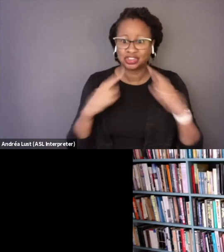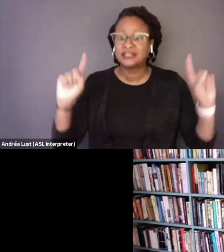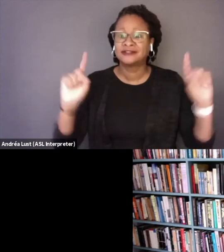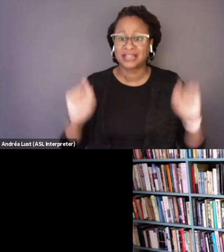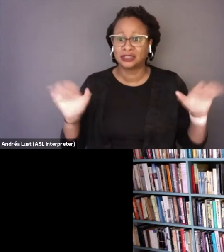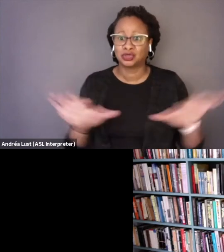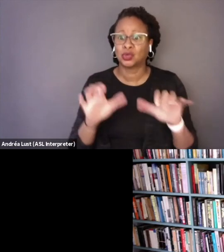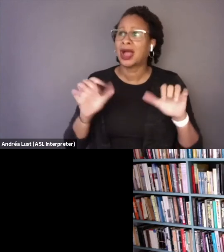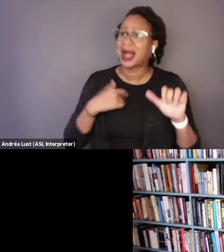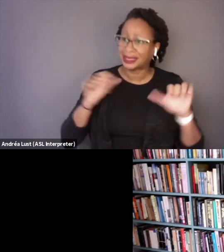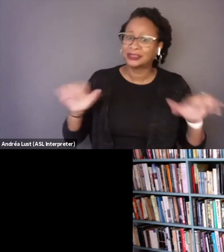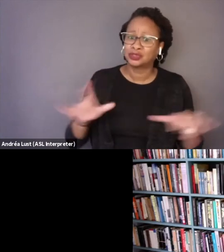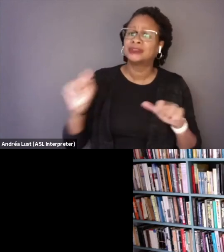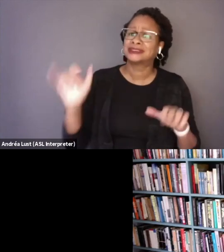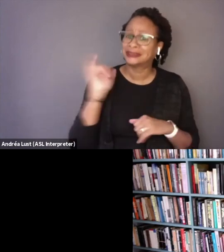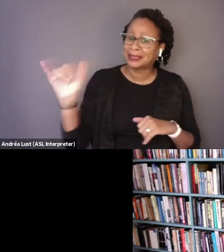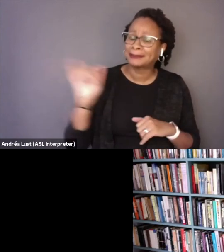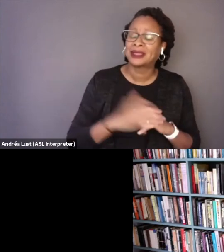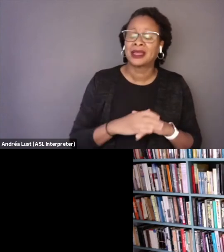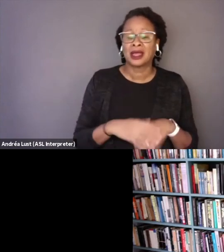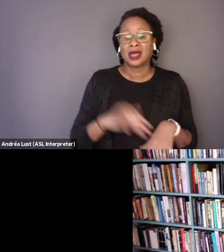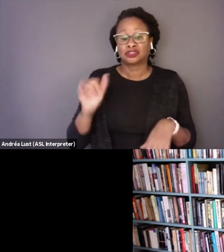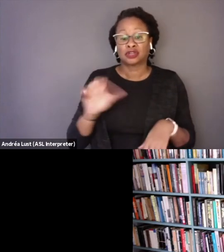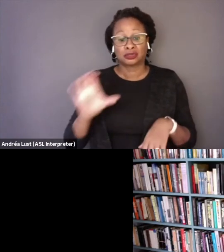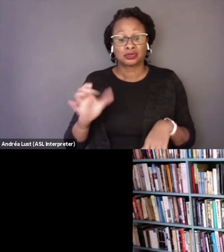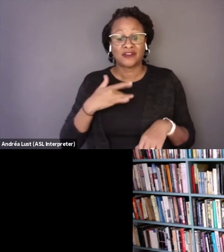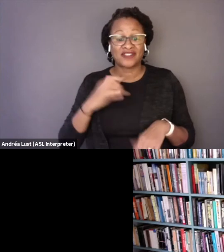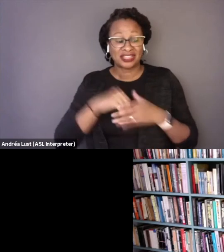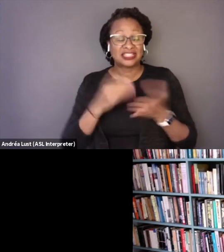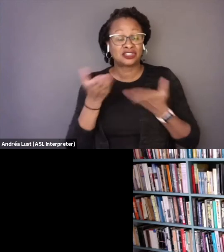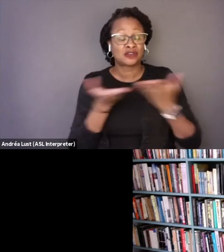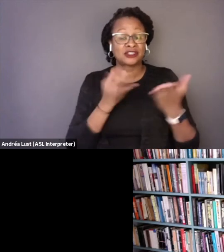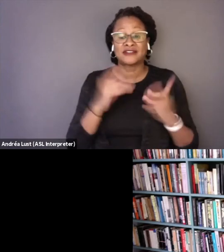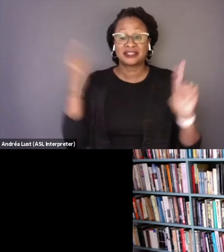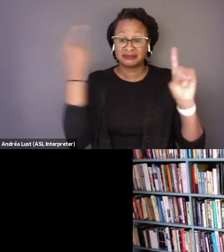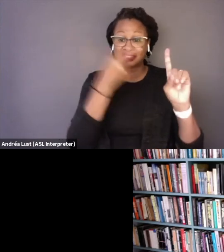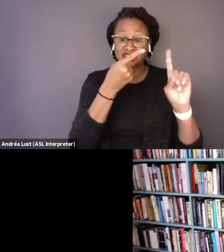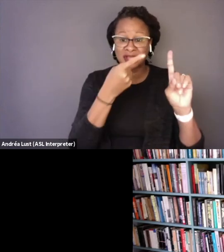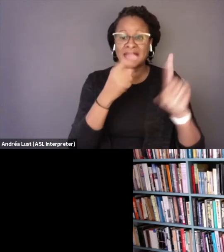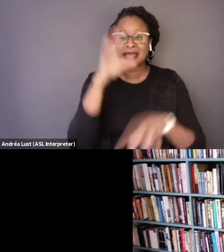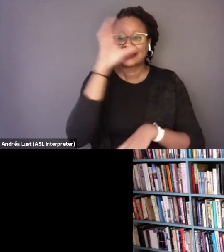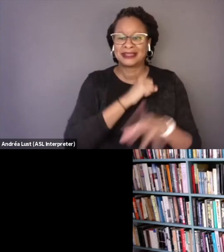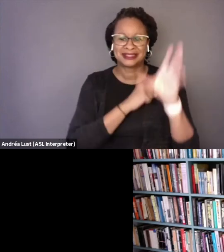He clearly felt that in the service of his mission, he missed a lot in his life